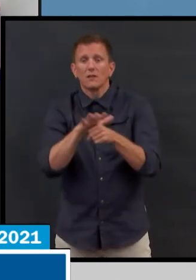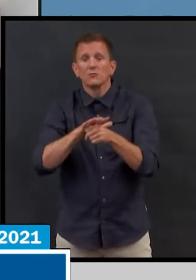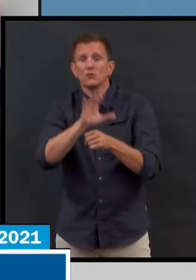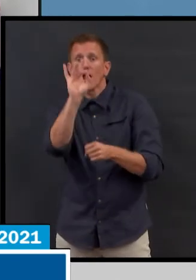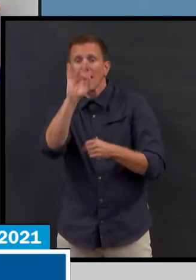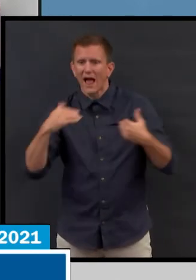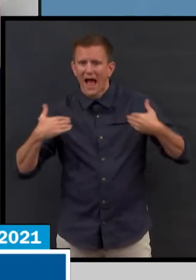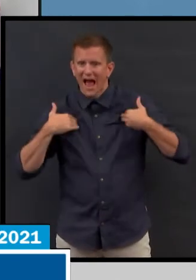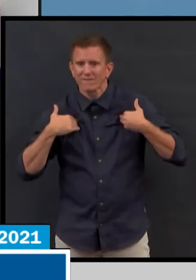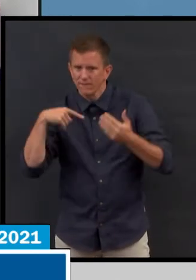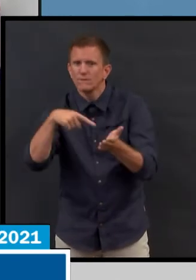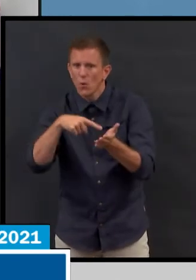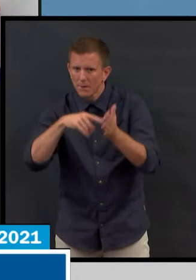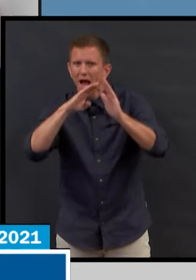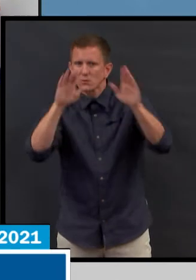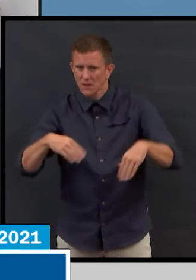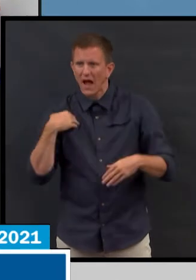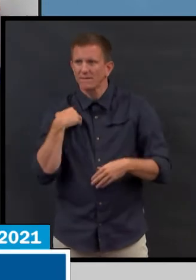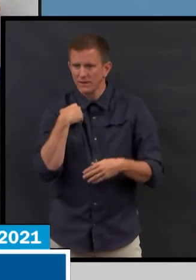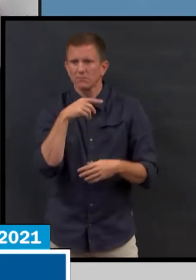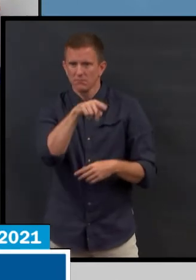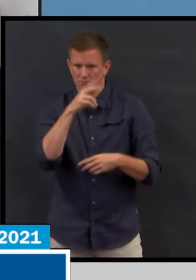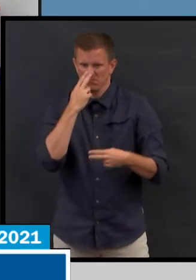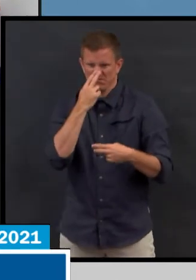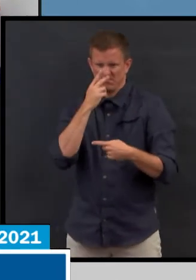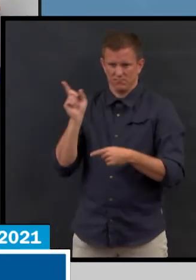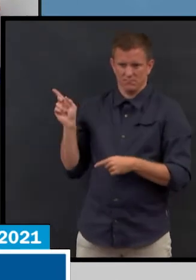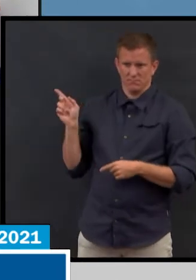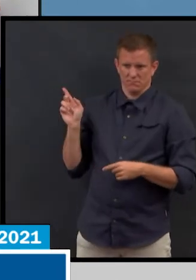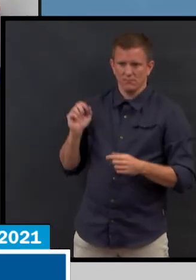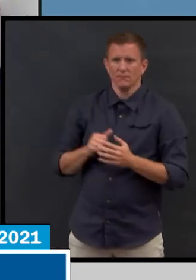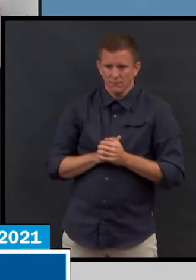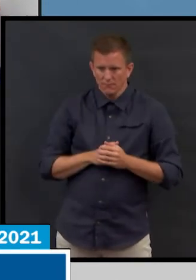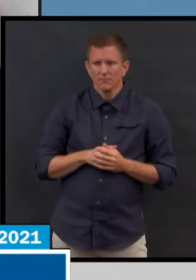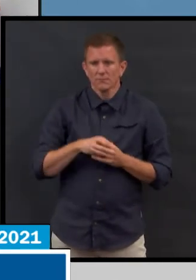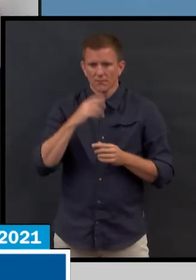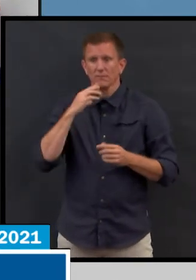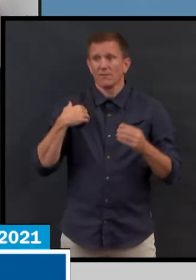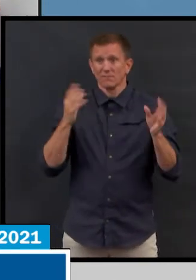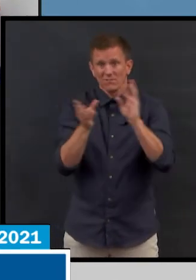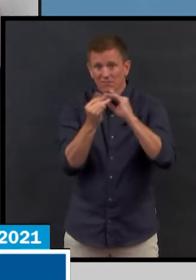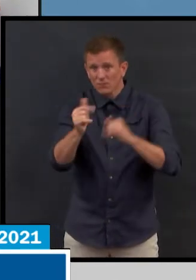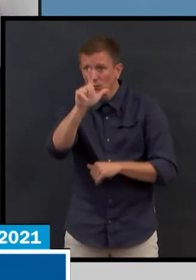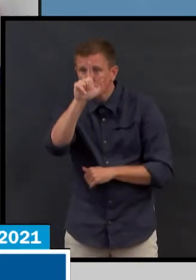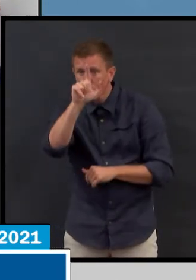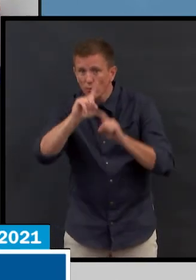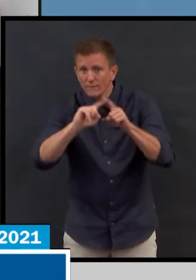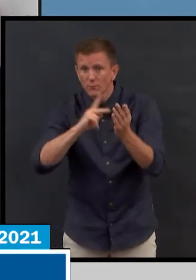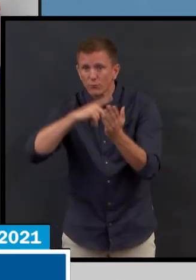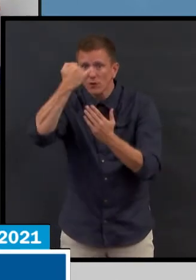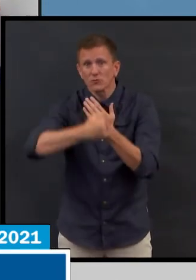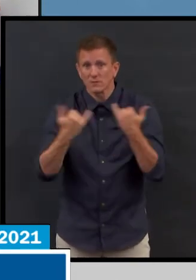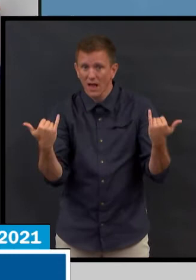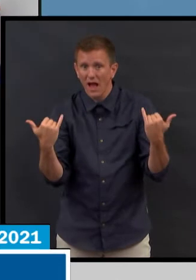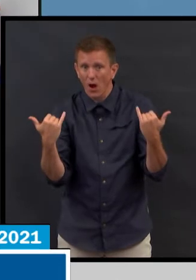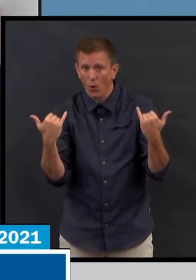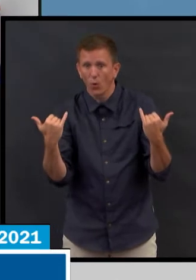are available there's 21 projects and more than 1400 affordable homes in this district probably